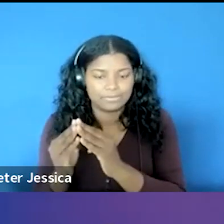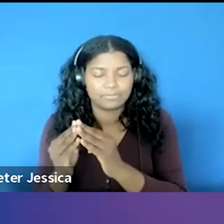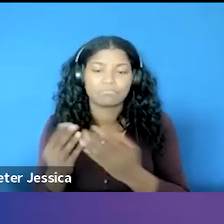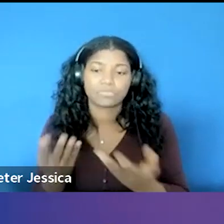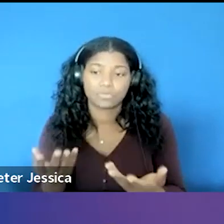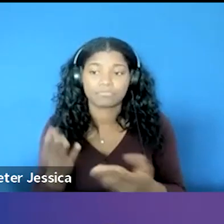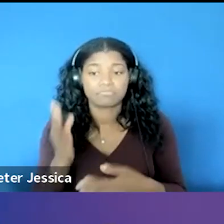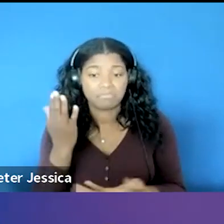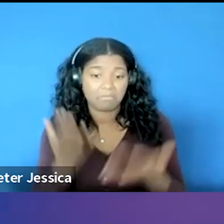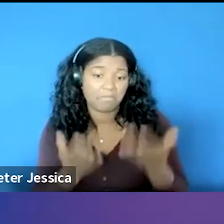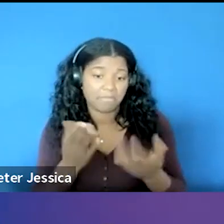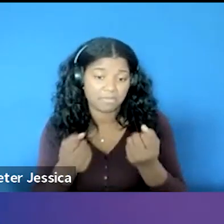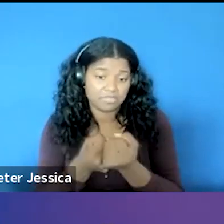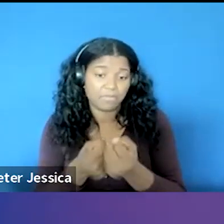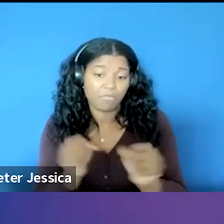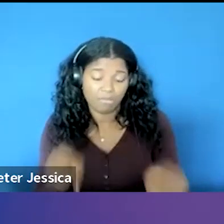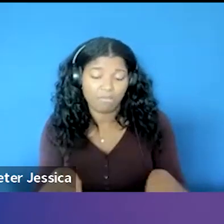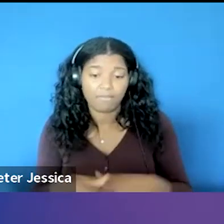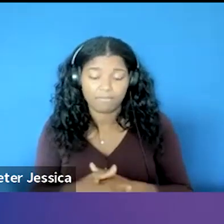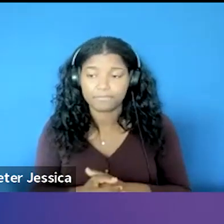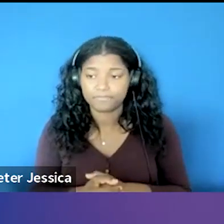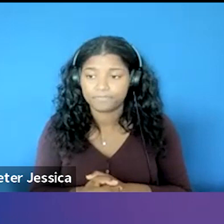that you're trying to develop this research community in.